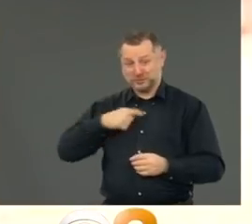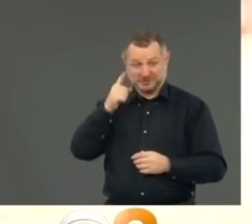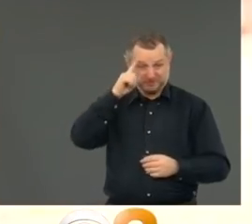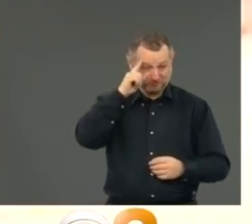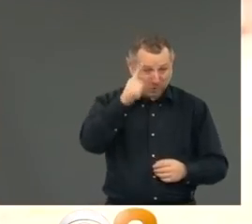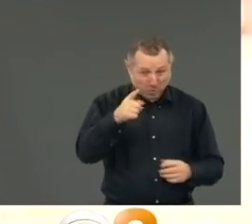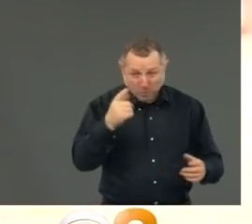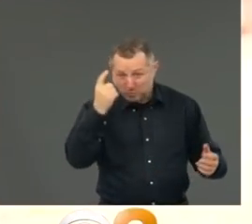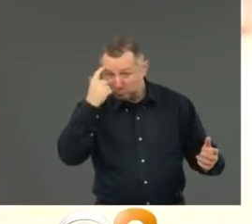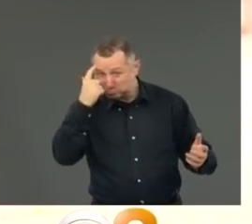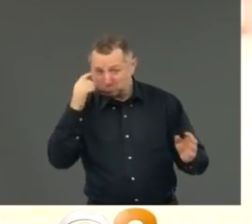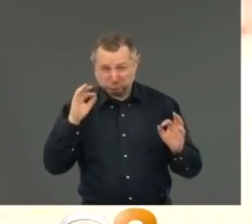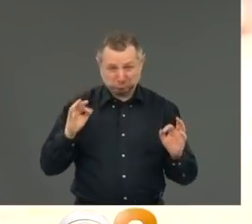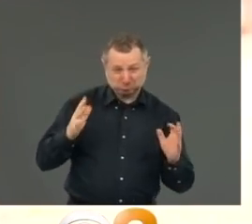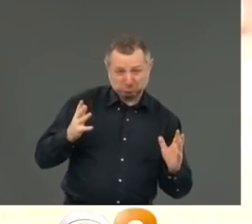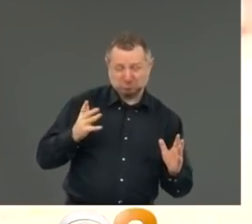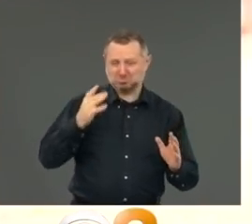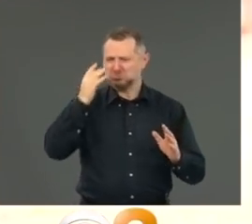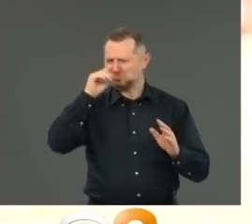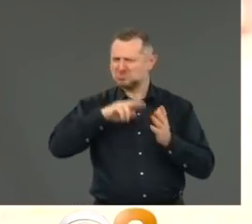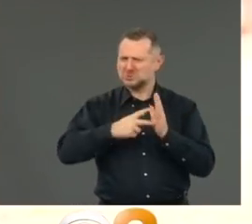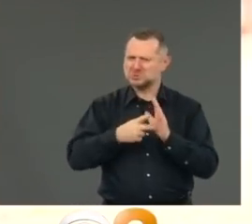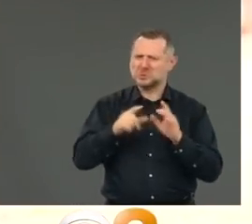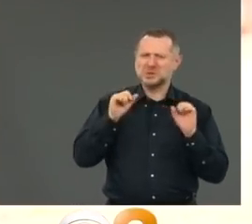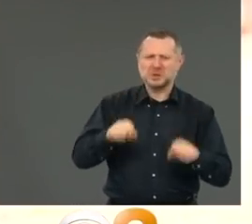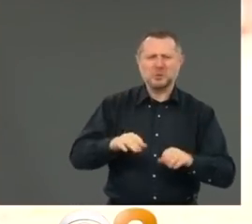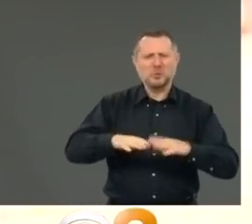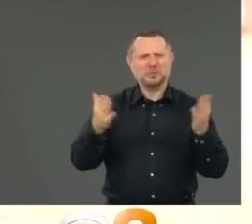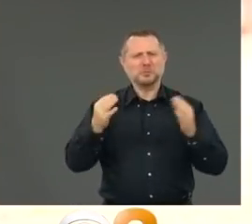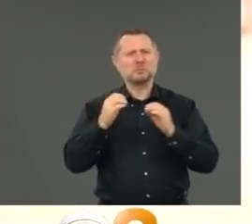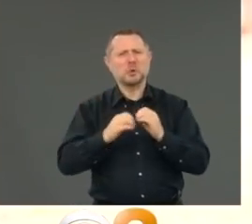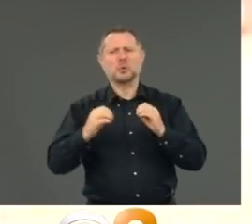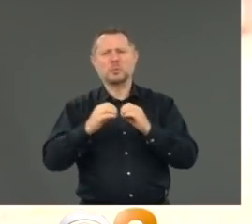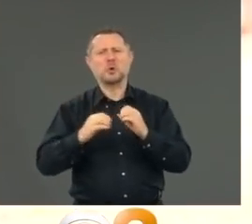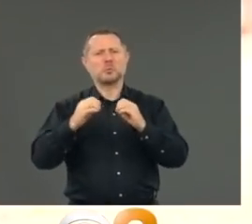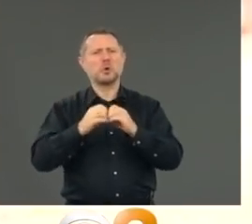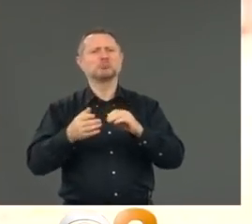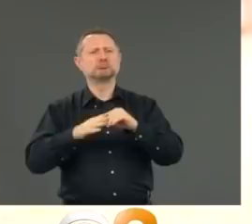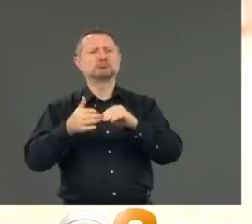ON, WILL BE A POSSIBILITY? IF WE GET TO THAT POINT, WE COULD.